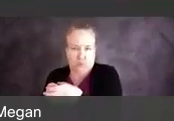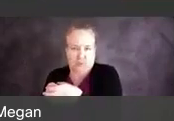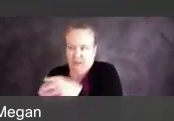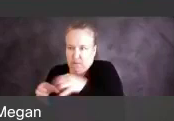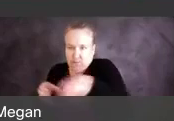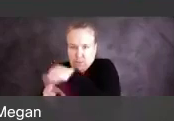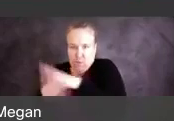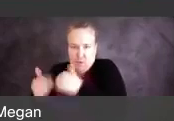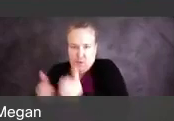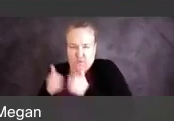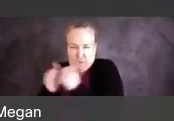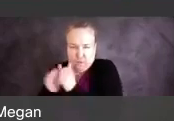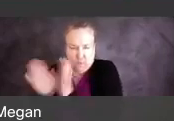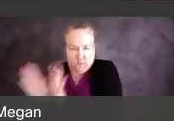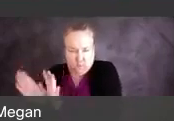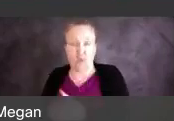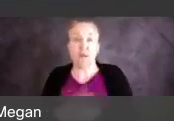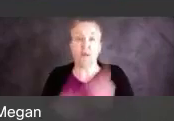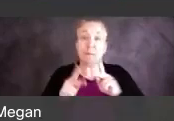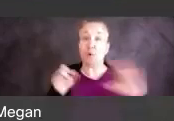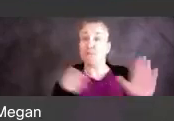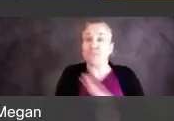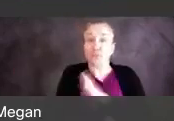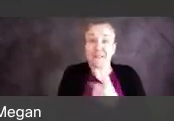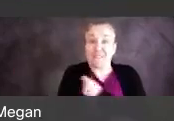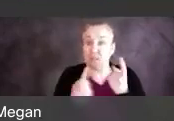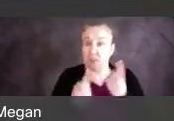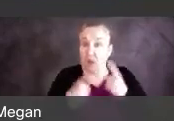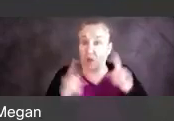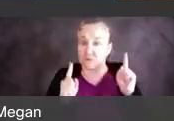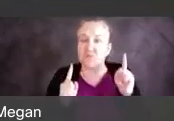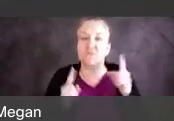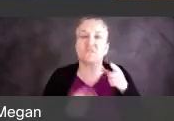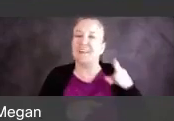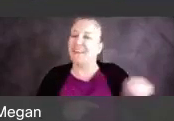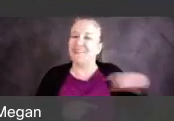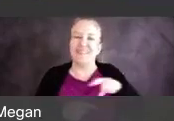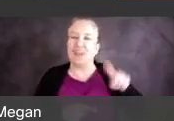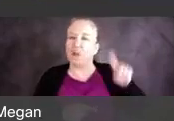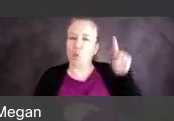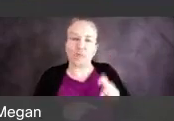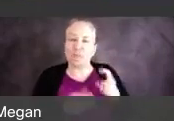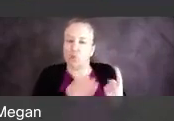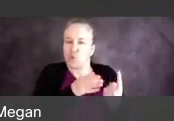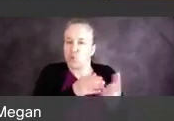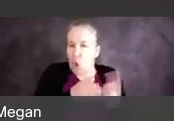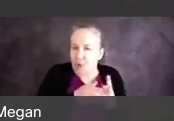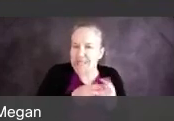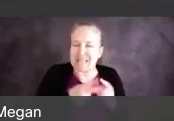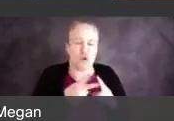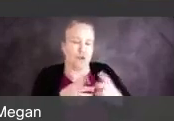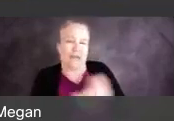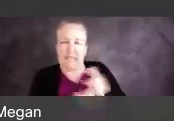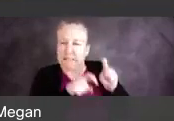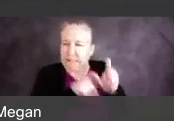Fully vaccinated people also do not need to quarantine or be tested following a known